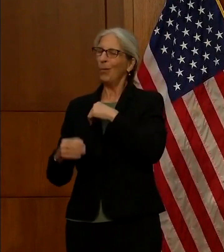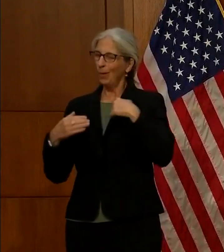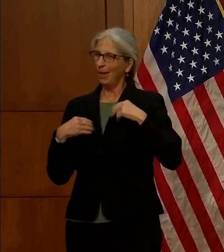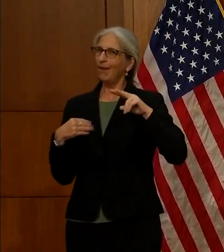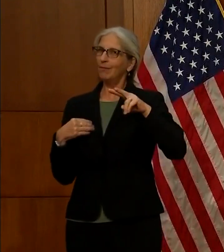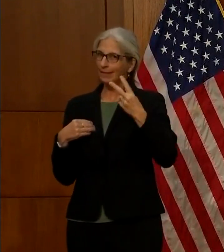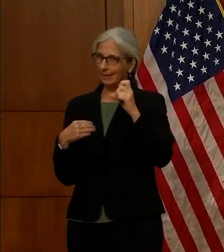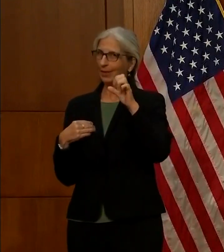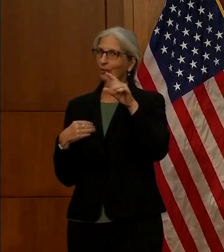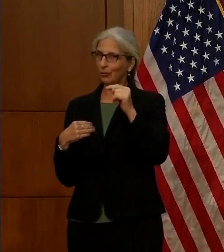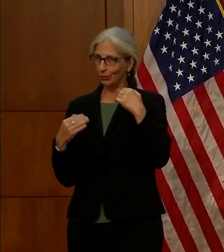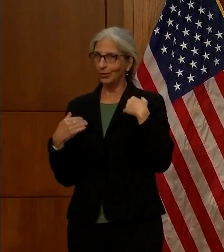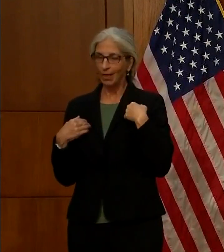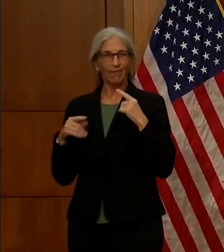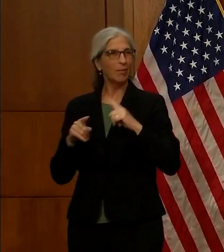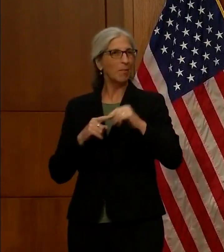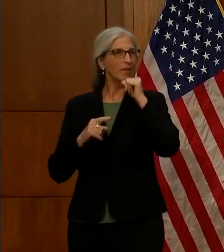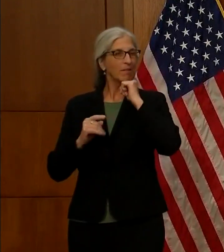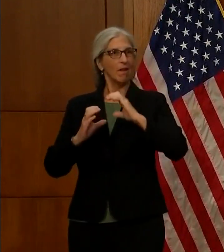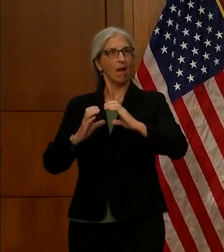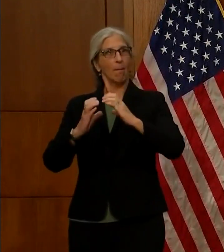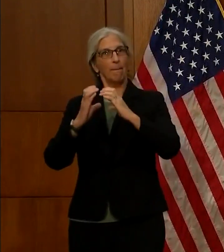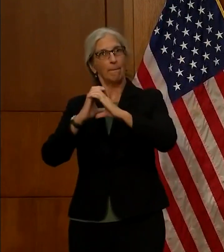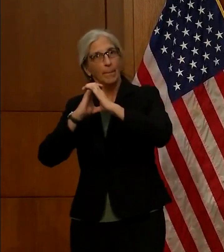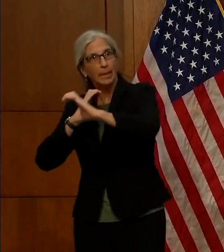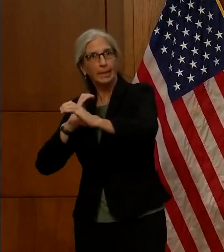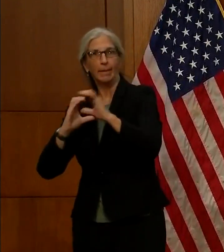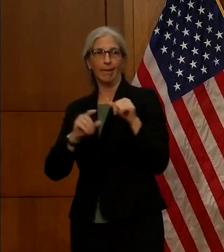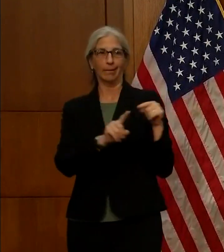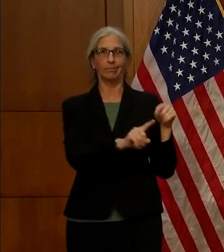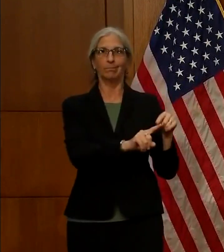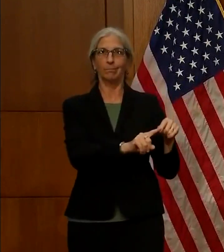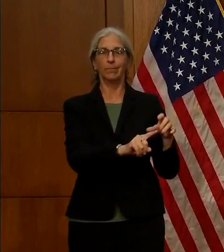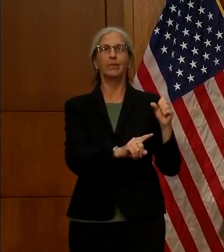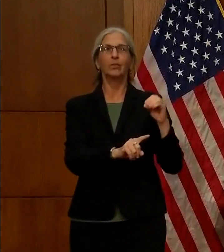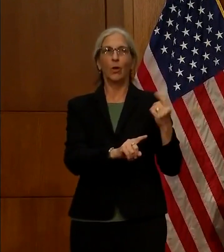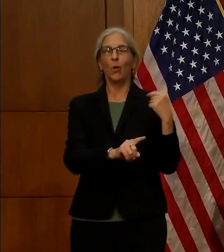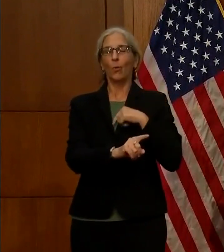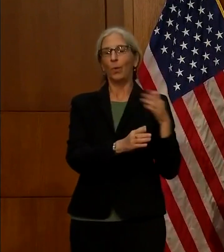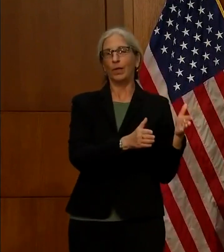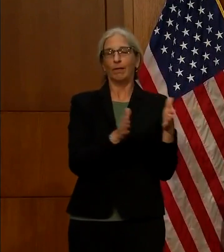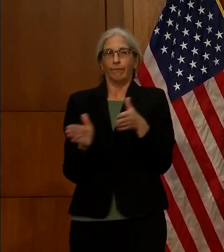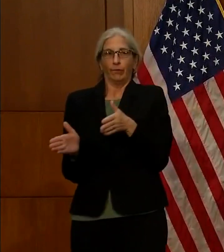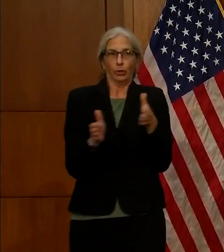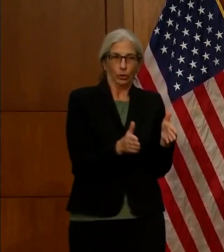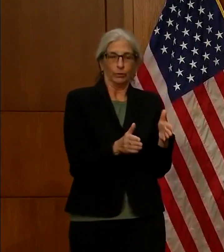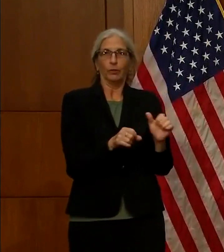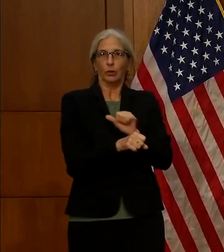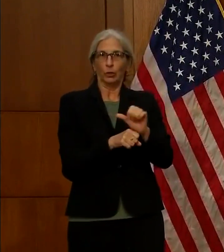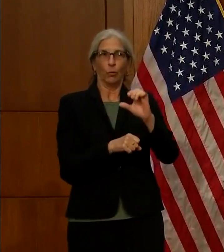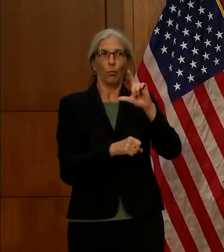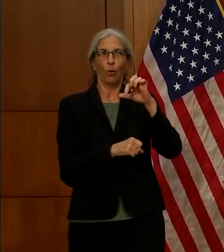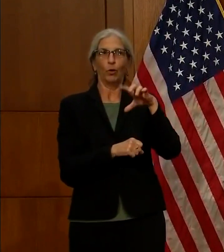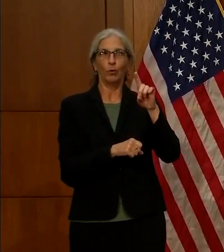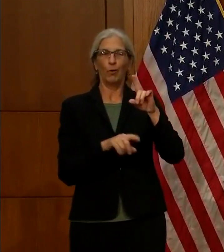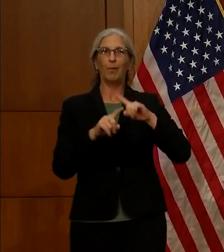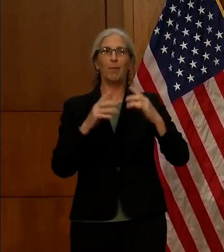BACKUP CIRCUITS- THOSE CIRCUITS ARE NOT AS LARGE WE HAVE SHIFTED SOME OF THAT WORKLOAD.